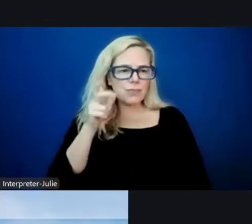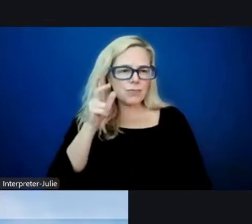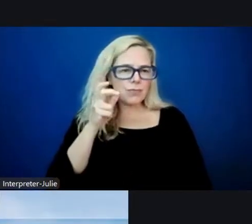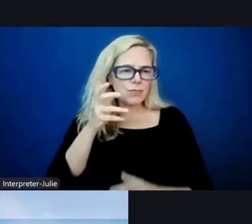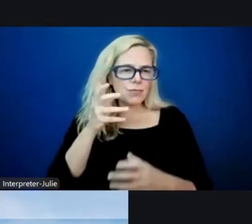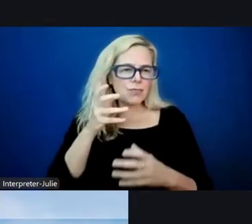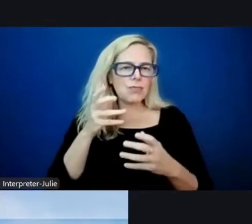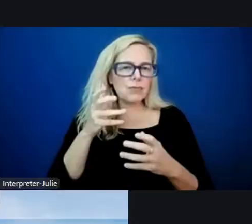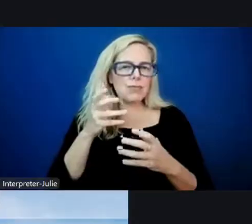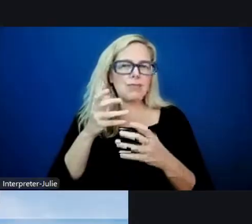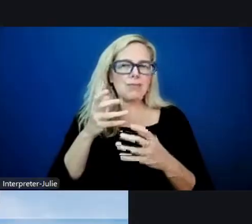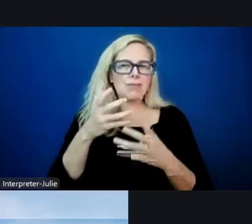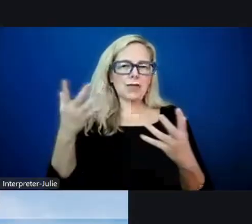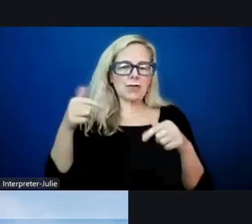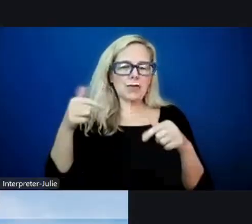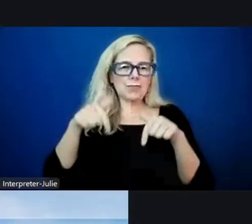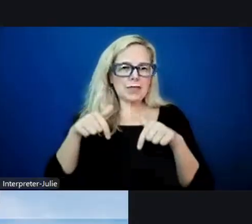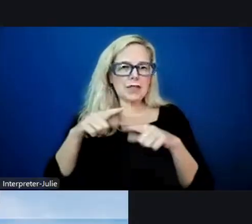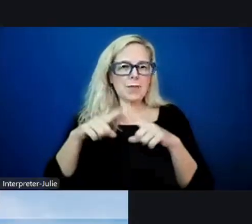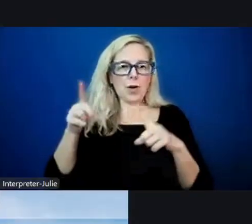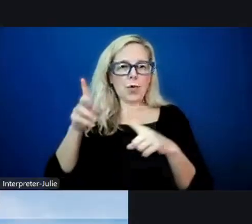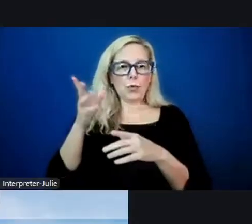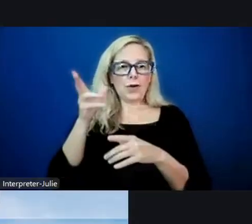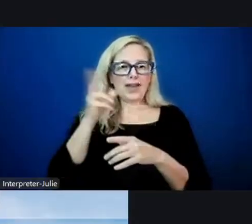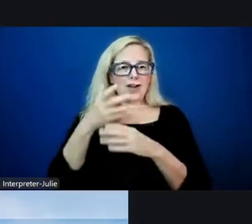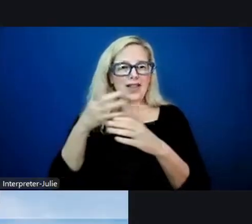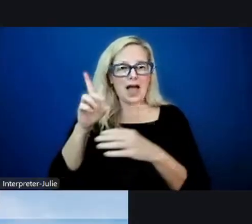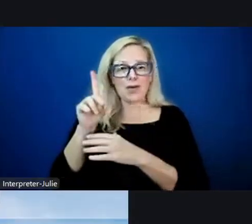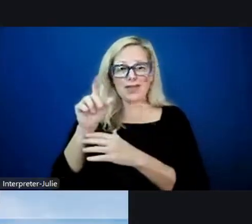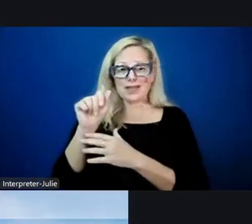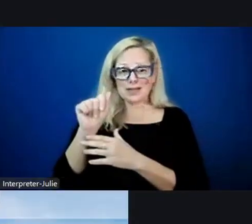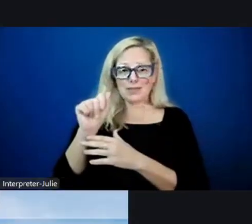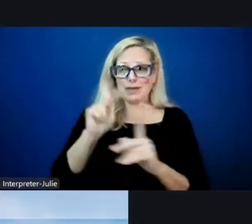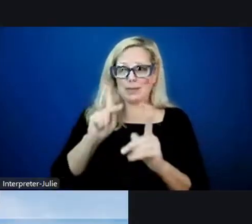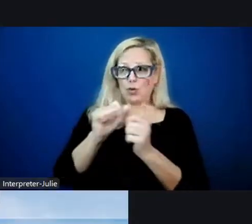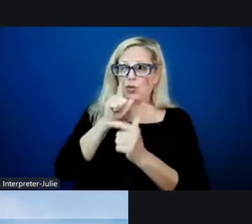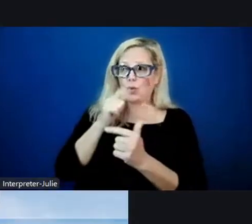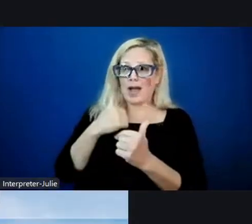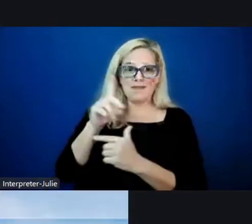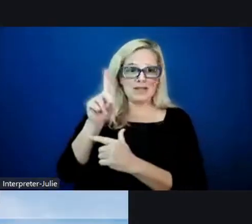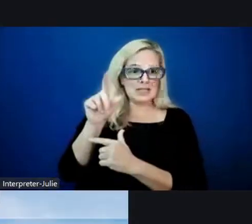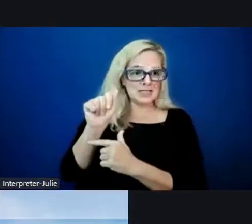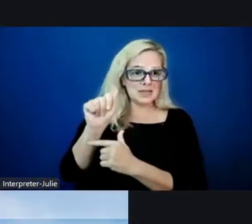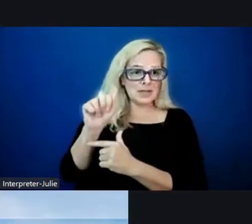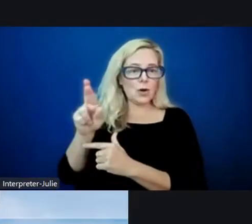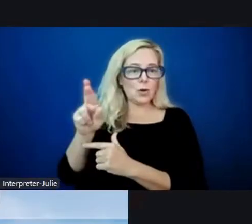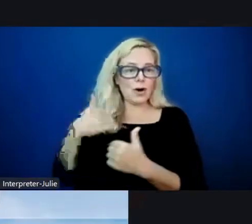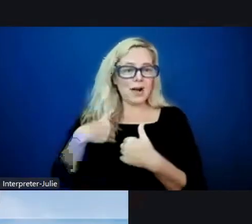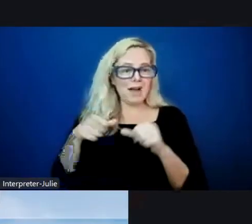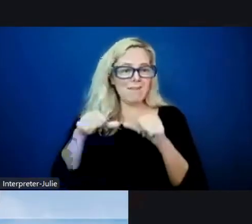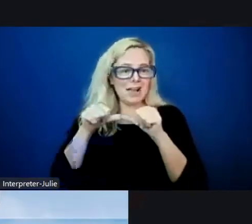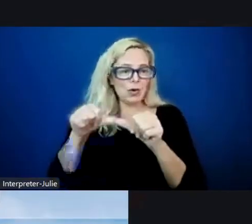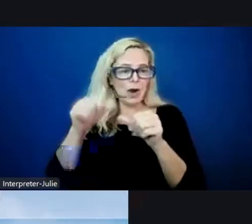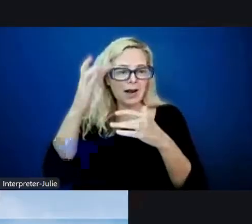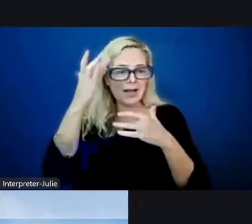illnesses, especially complex chronic illnesses, is a long length of time to